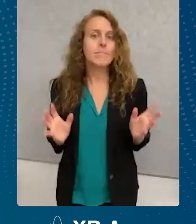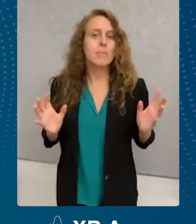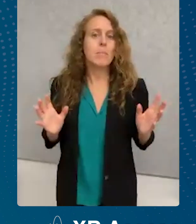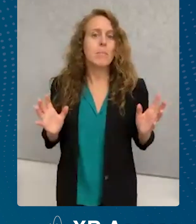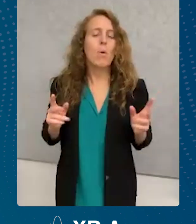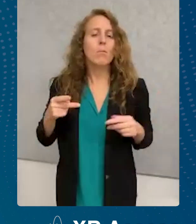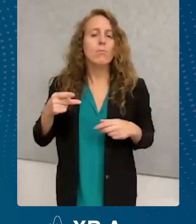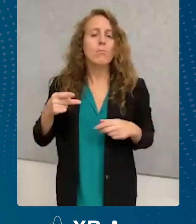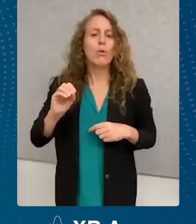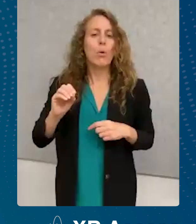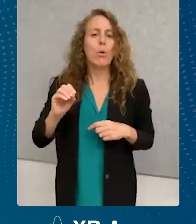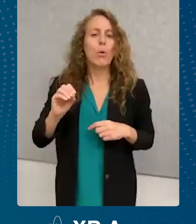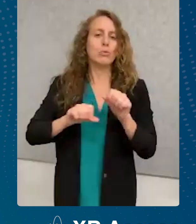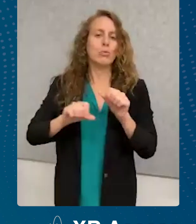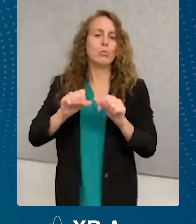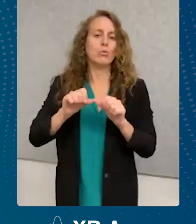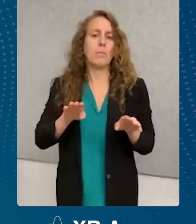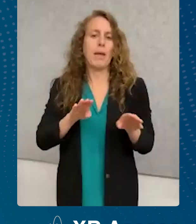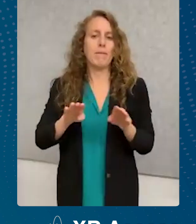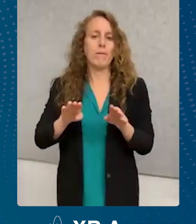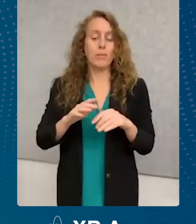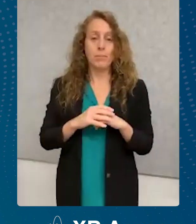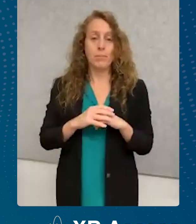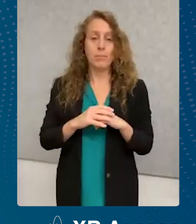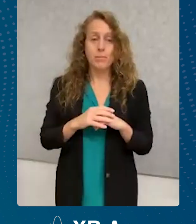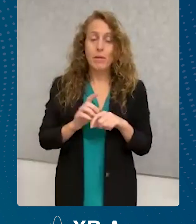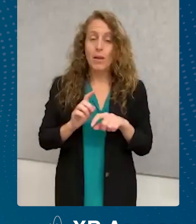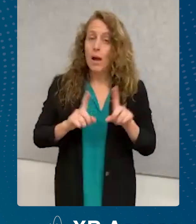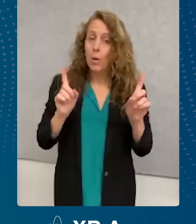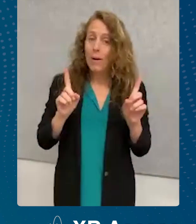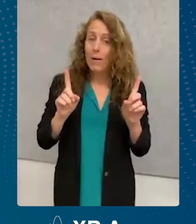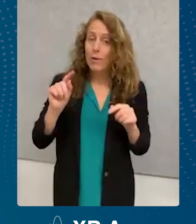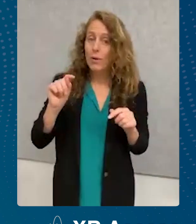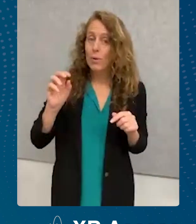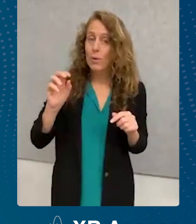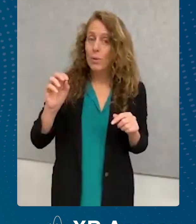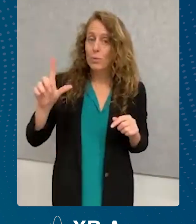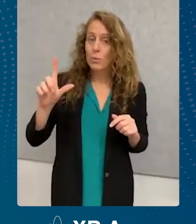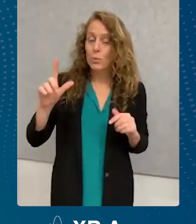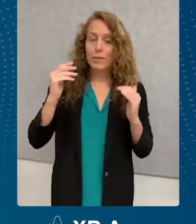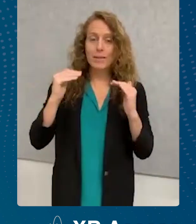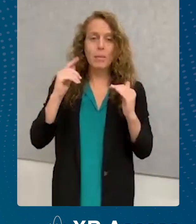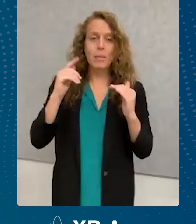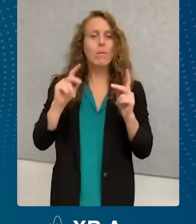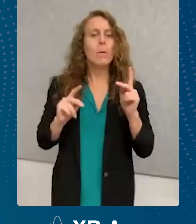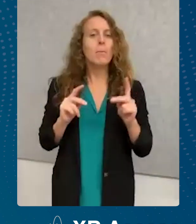However, the tool is limited for people with motor disability